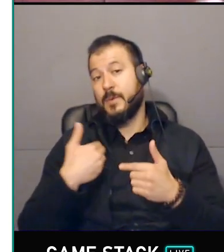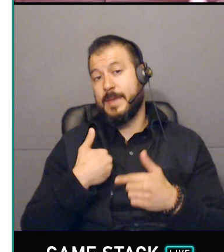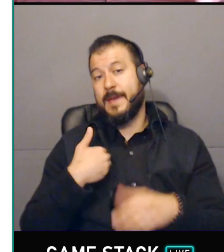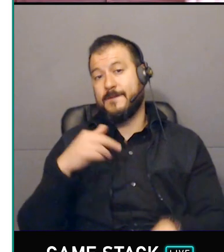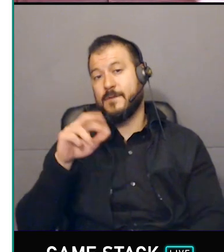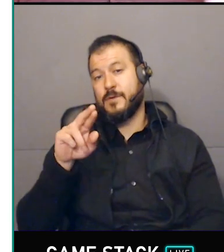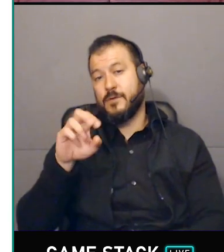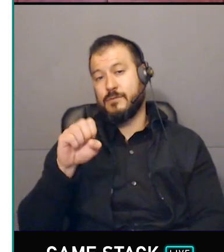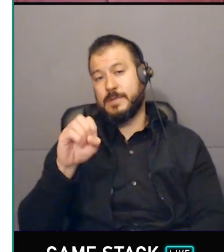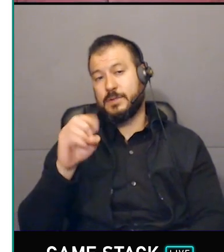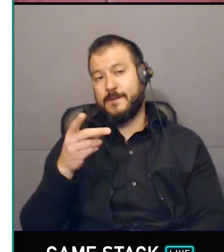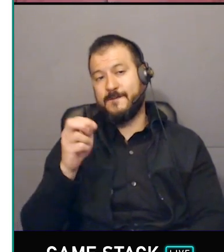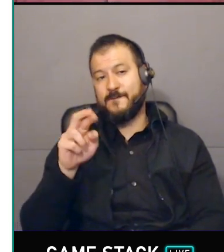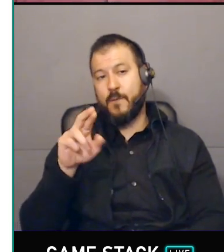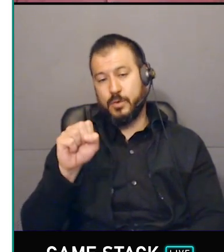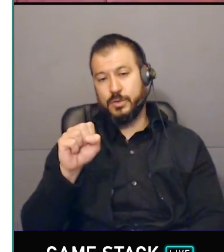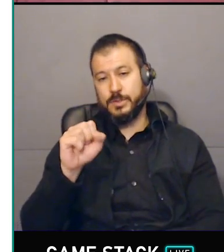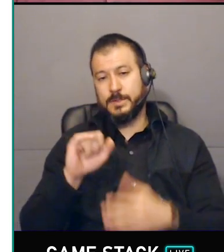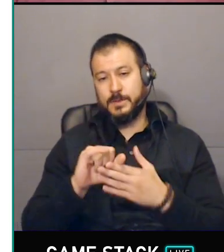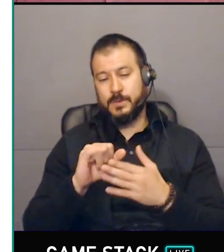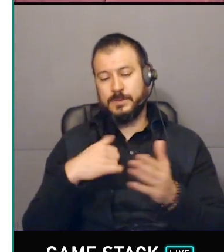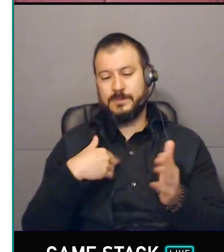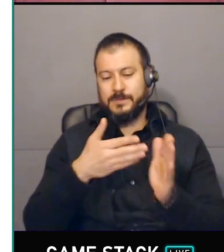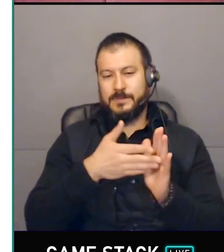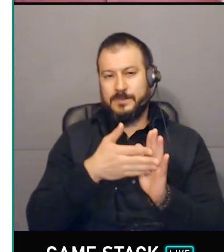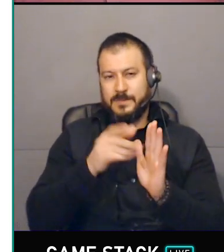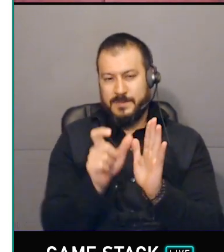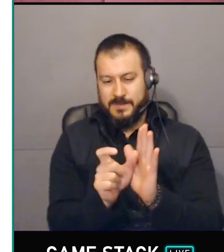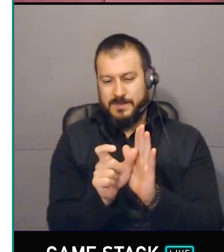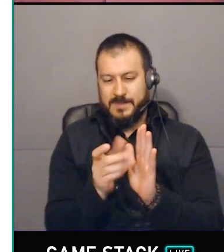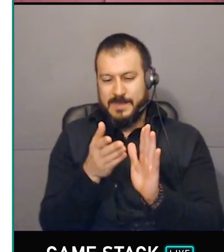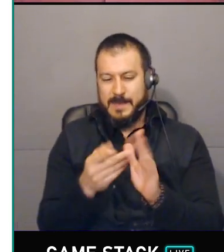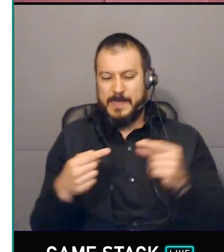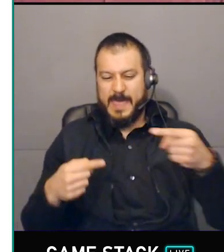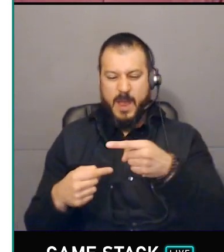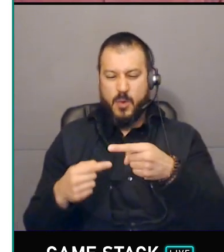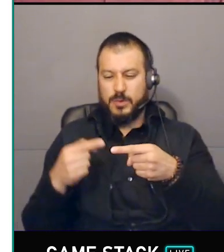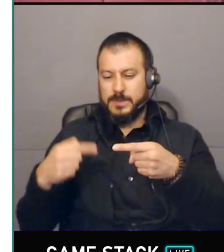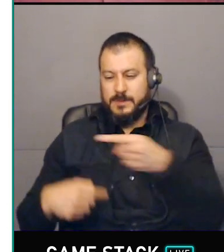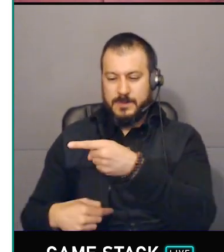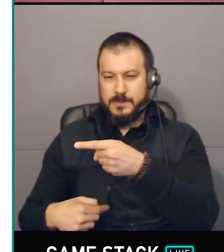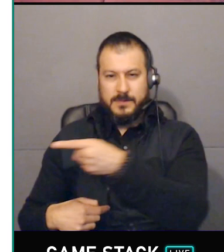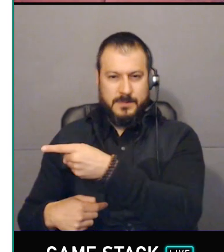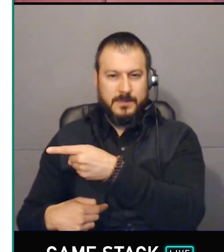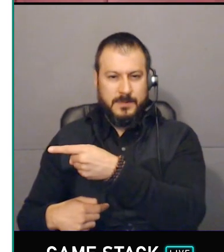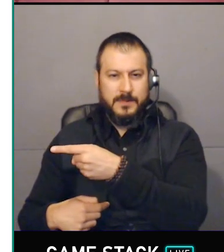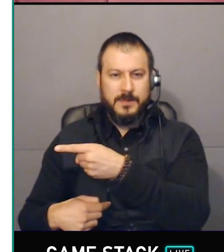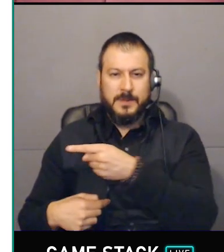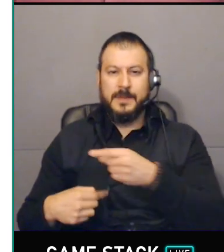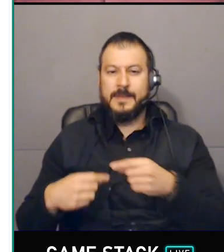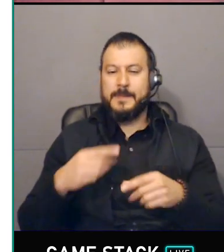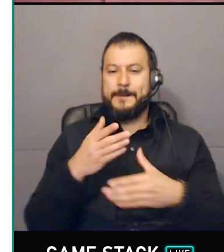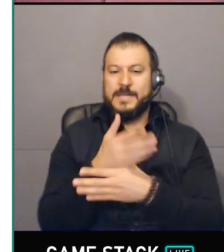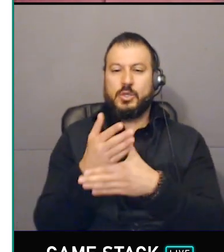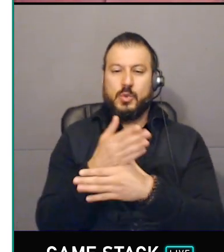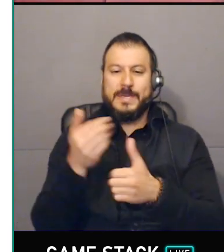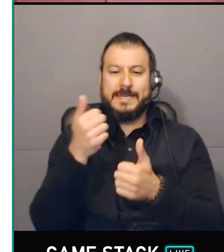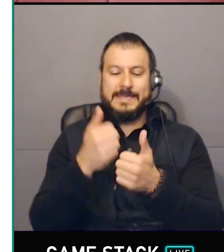These are the intermediate data structures that we use to pass our light samples between different kernels or between different